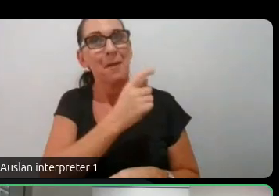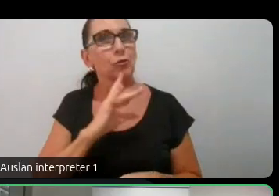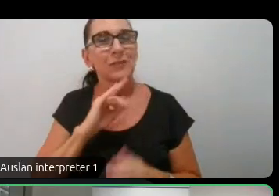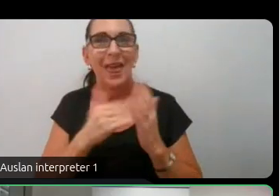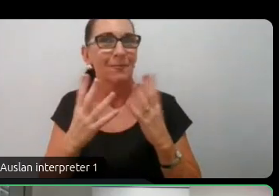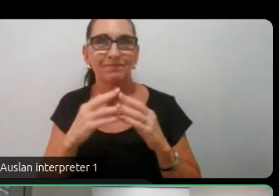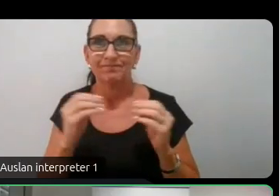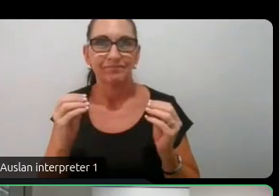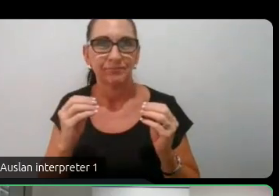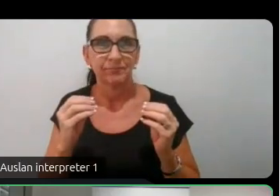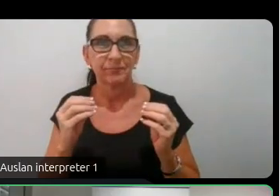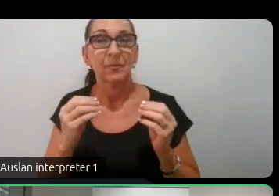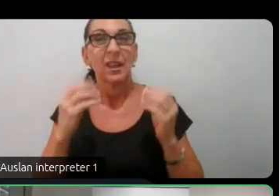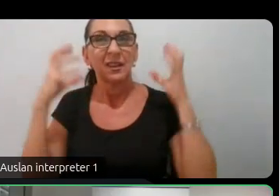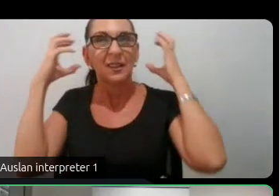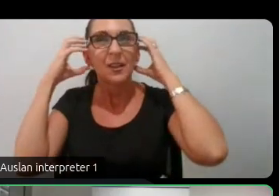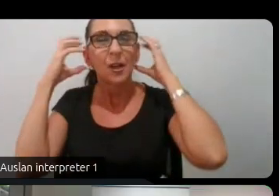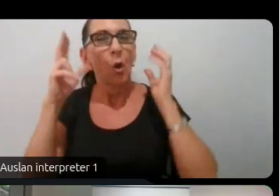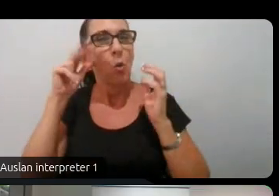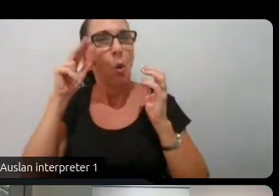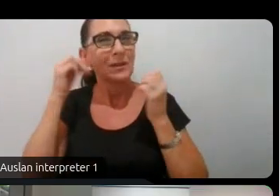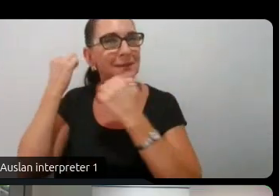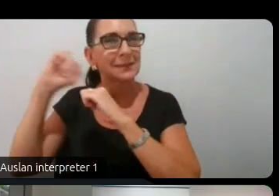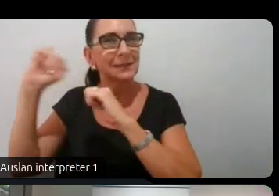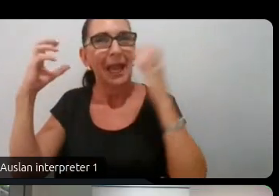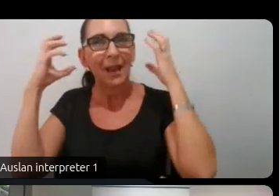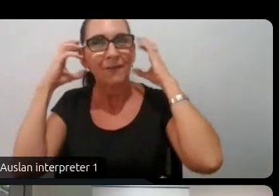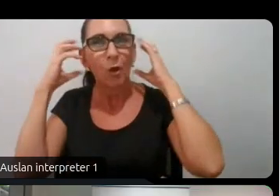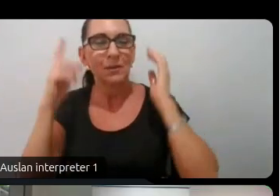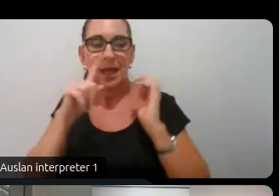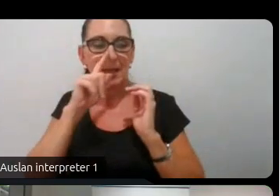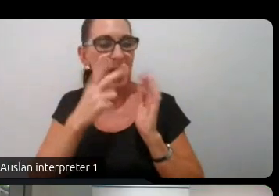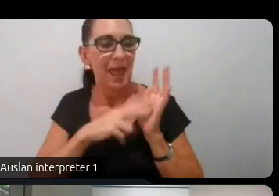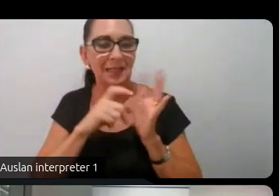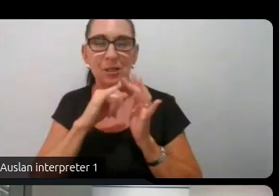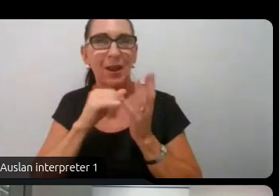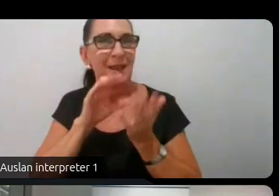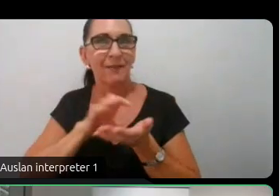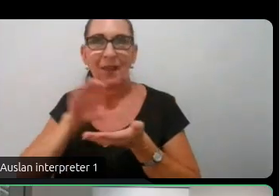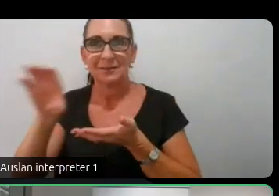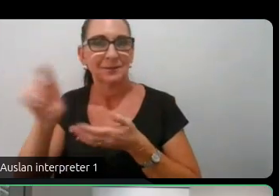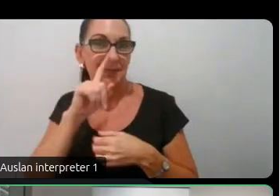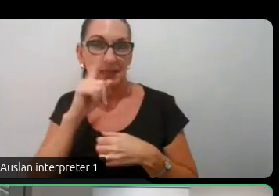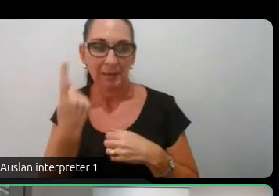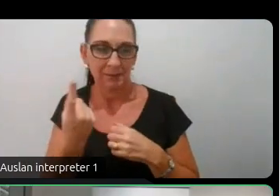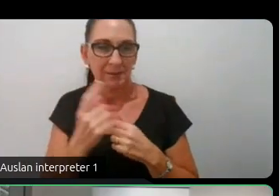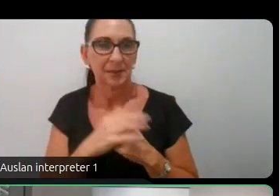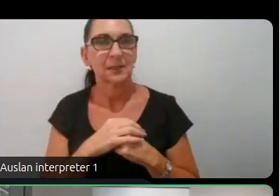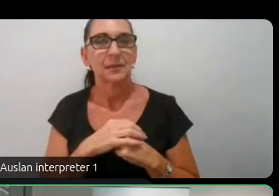headphones. Those cannot be funded because they're not an NDIS support anymore. Um, another big